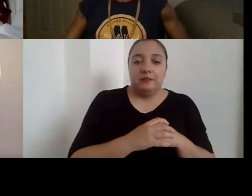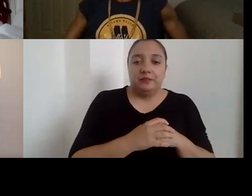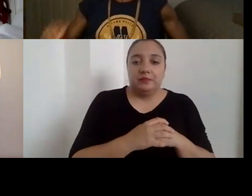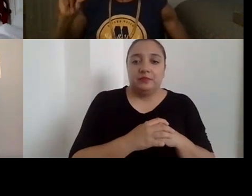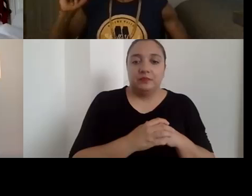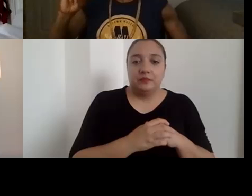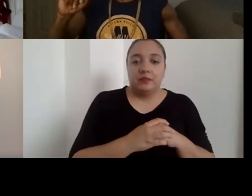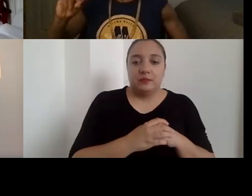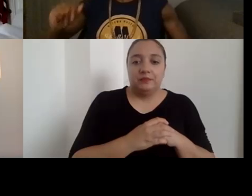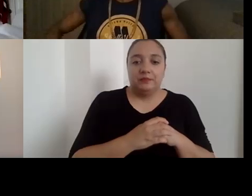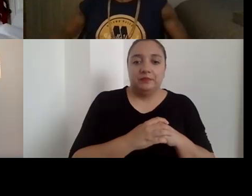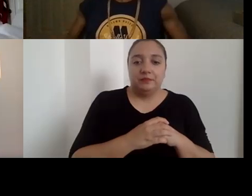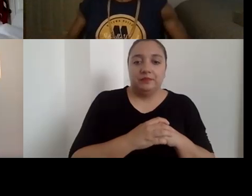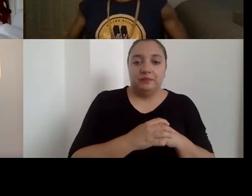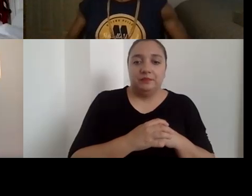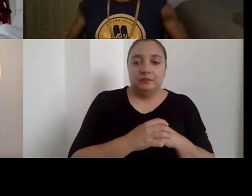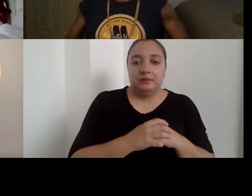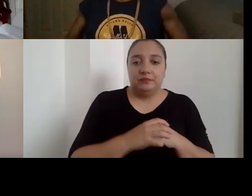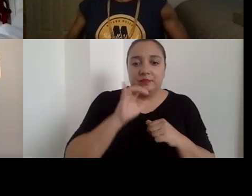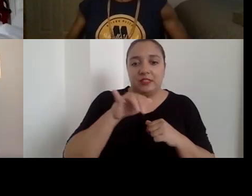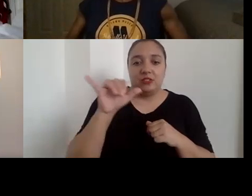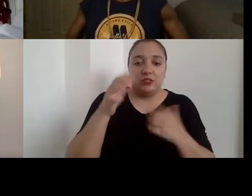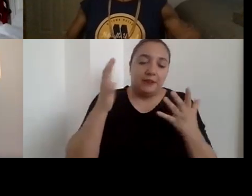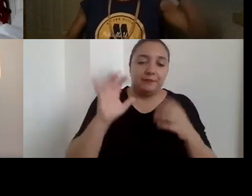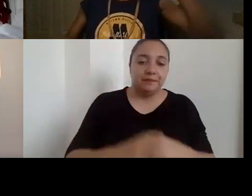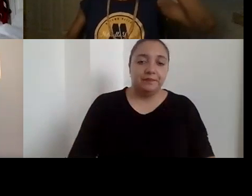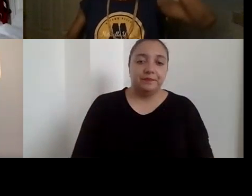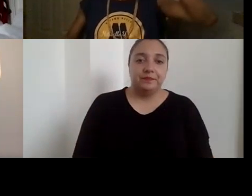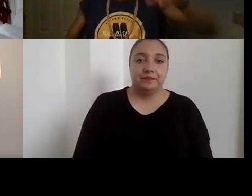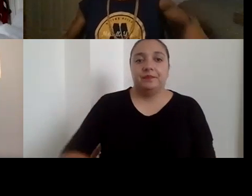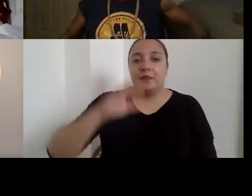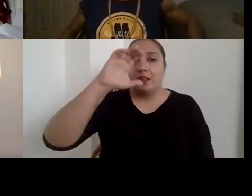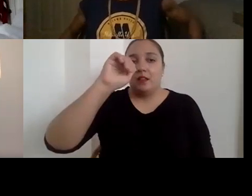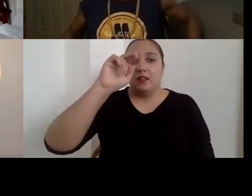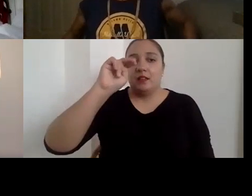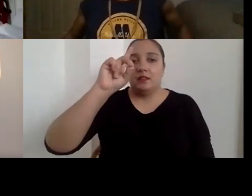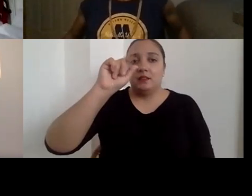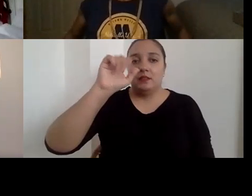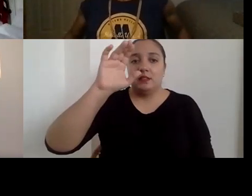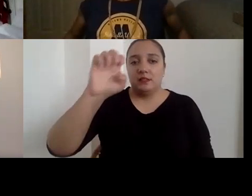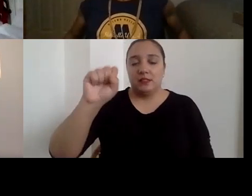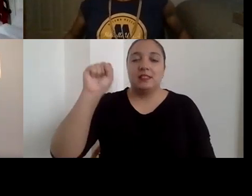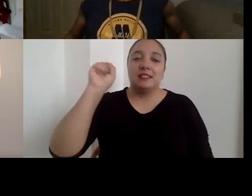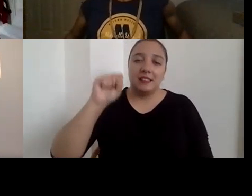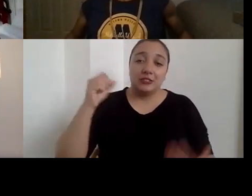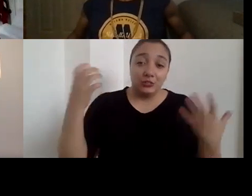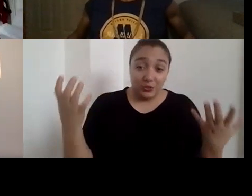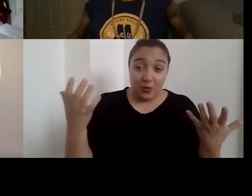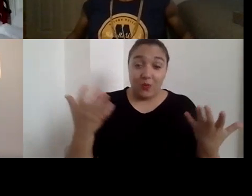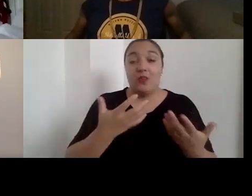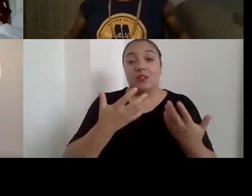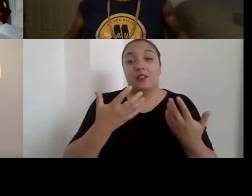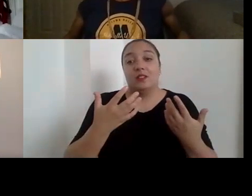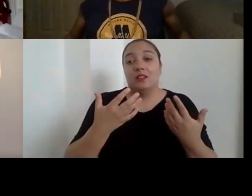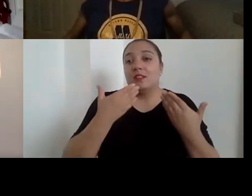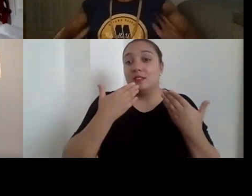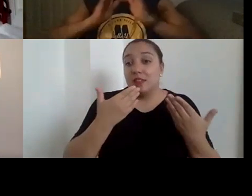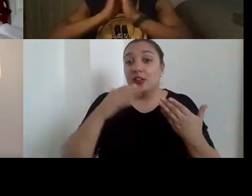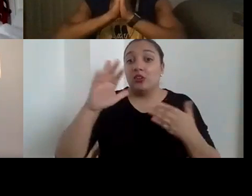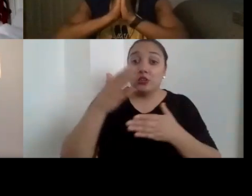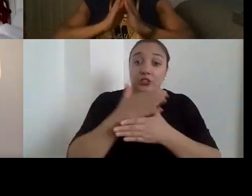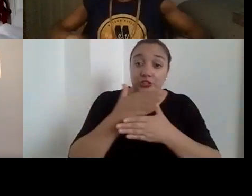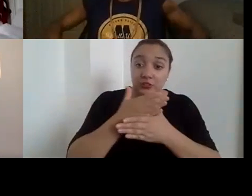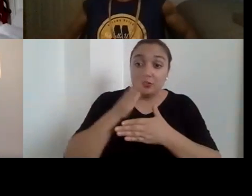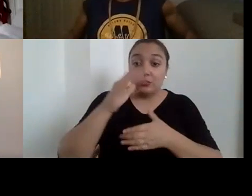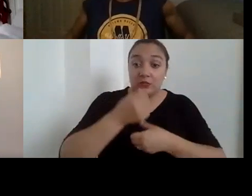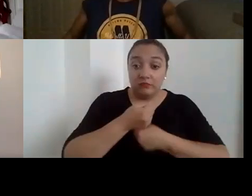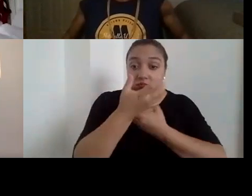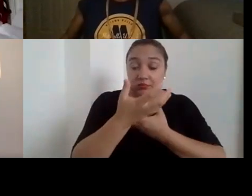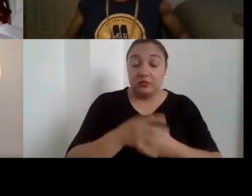So folks, thank you so much very much for your share.